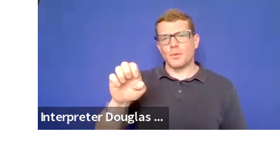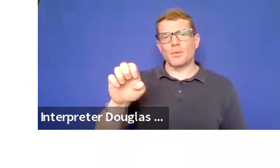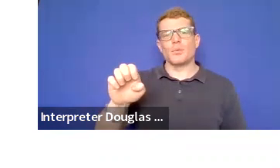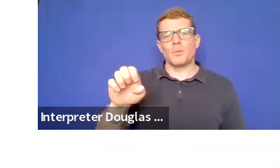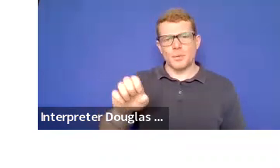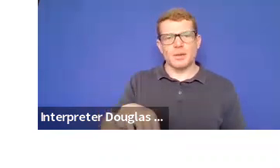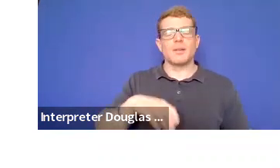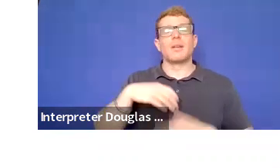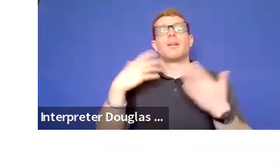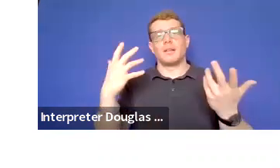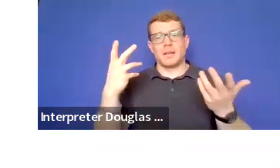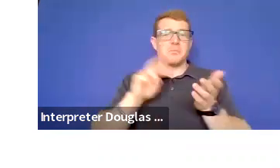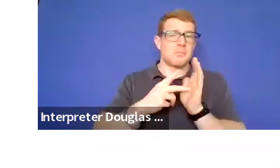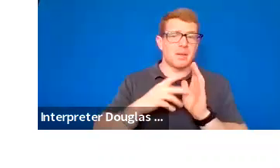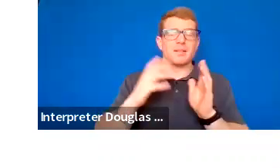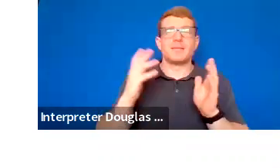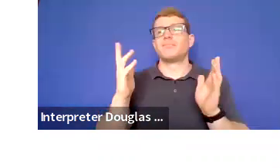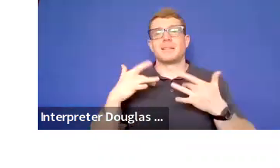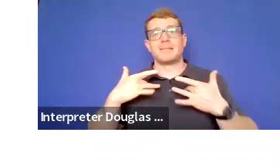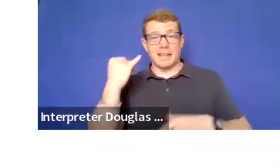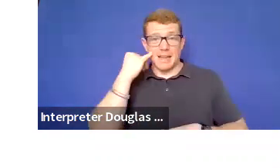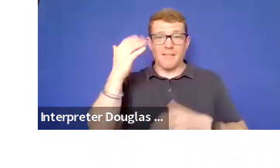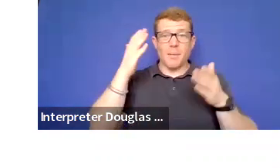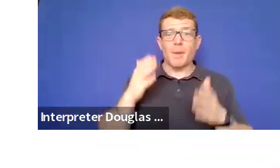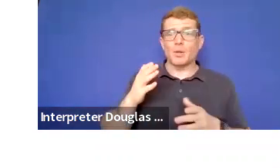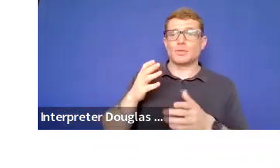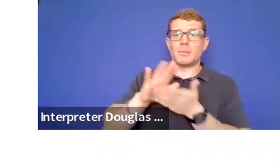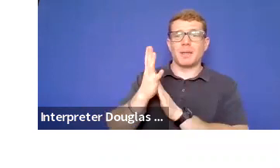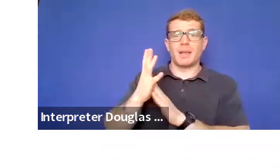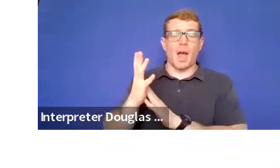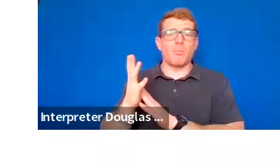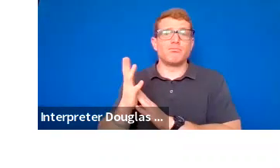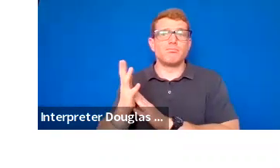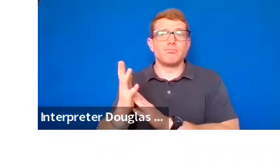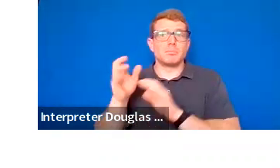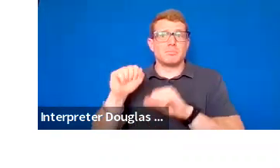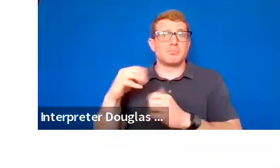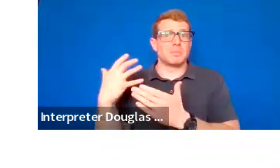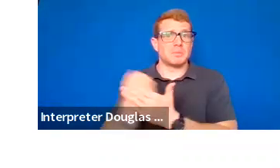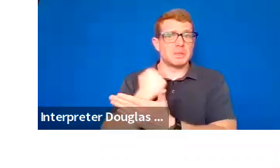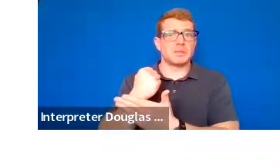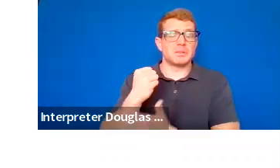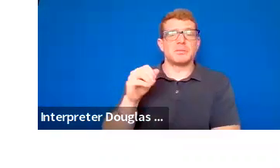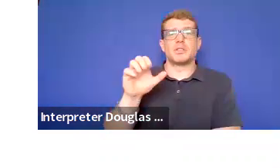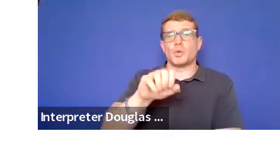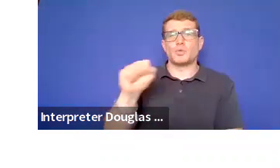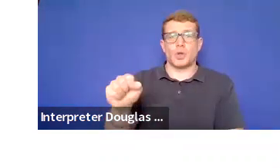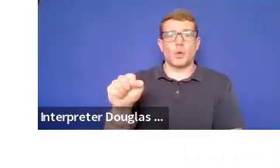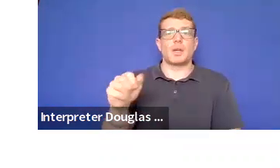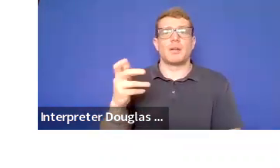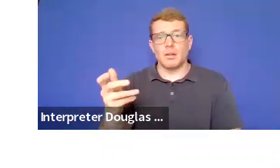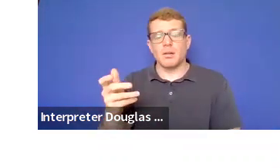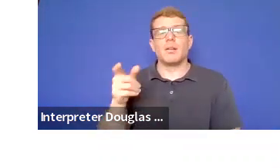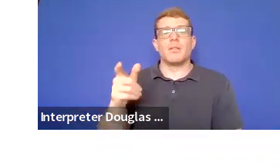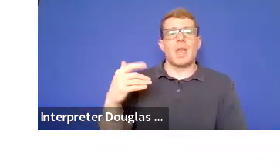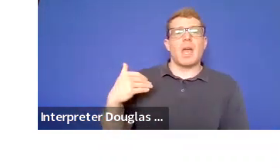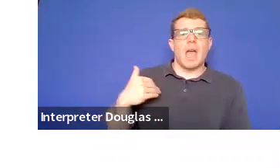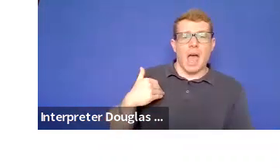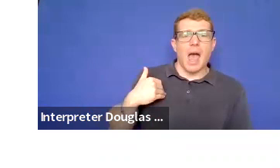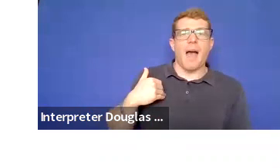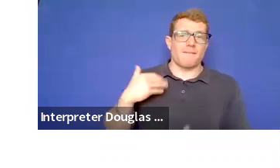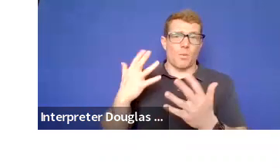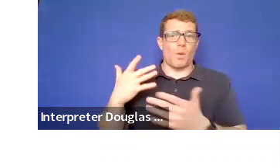If an individual becomes eligible for software few disability there's a 24 month waiting period for medicare insurance is available to them.